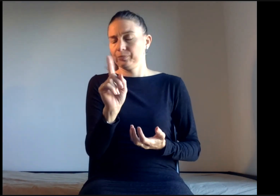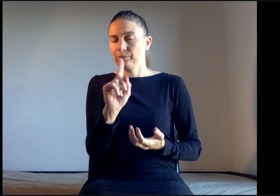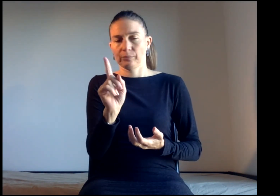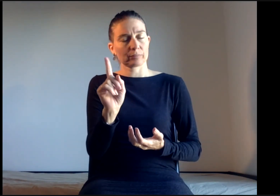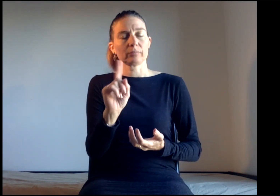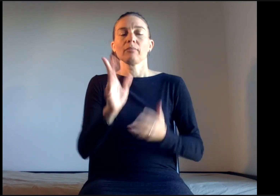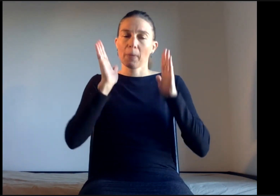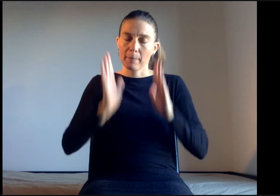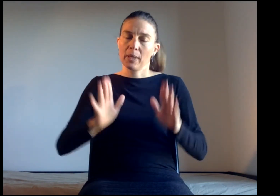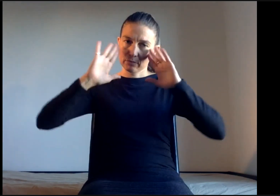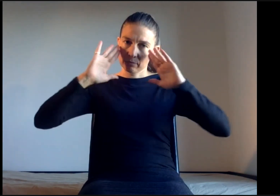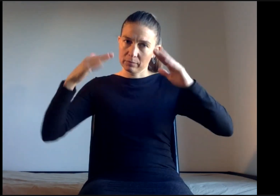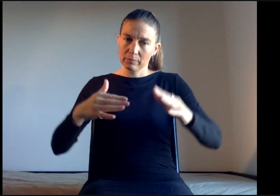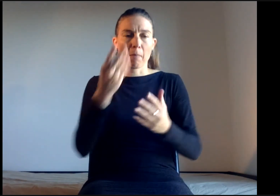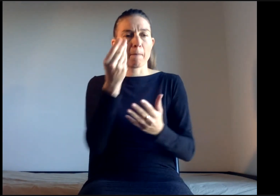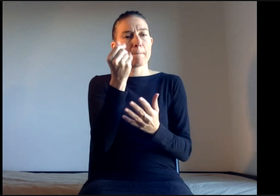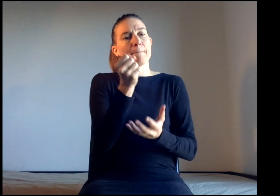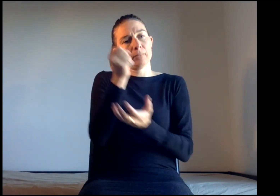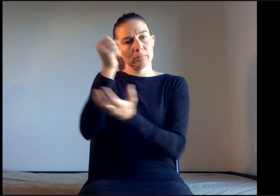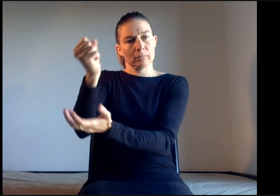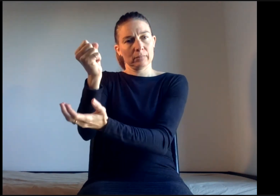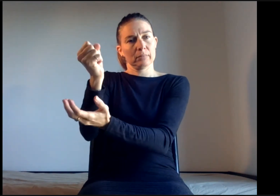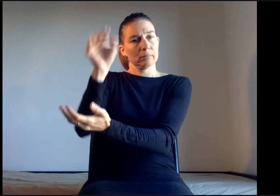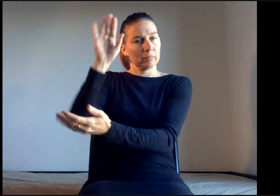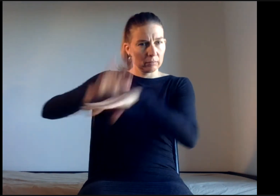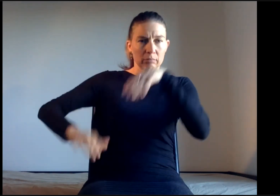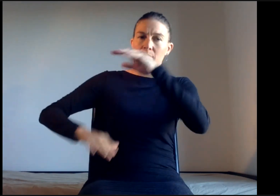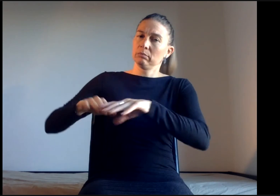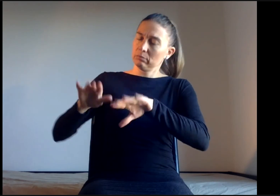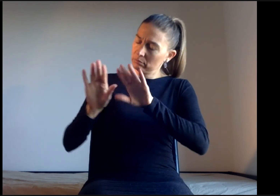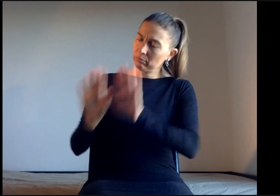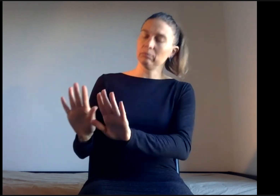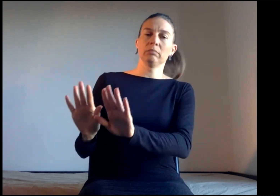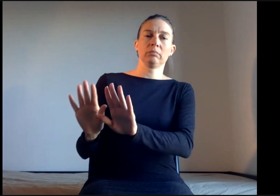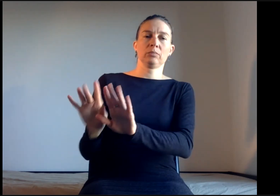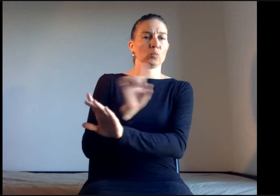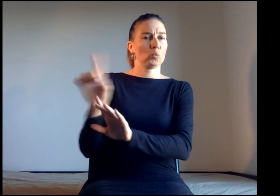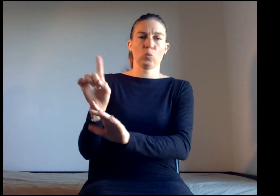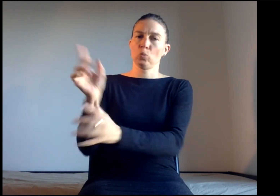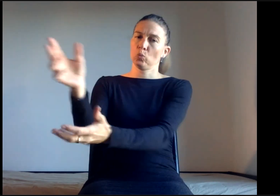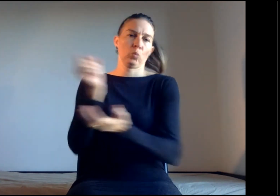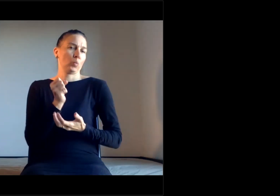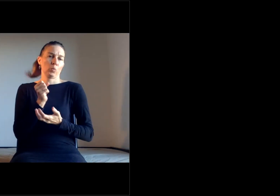and make sure the authorities don't go in this direction. Thank you.